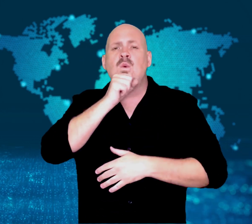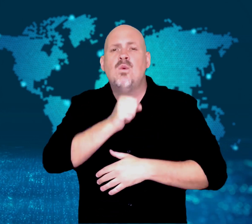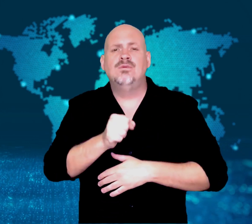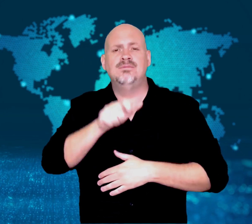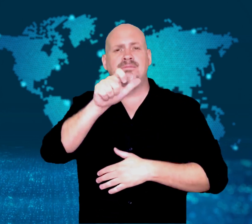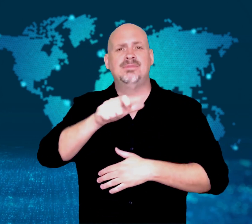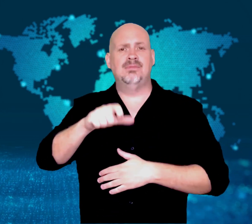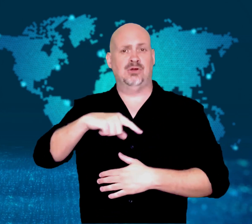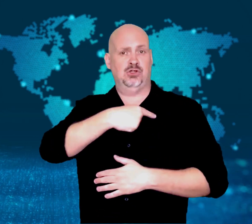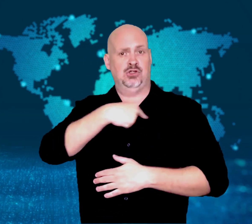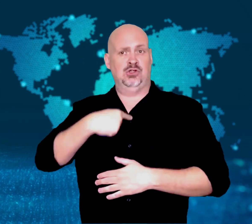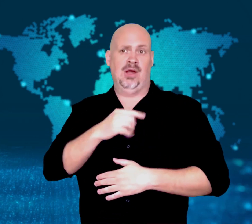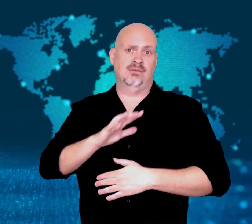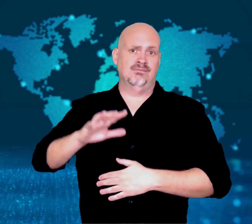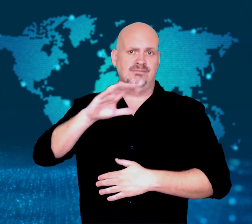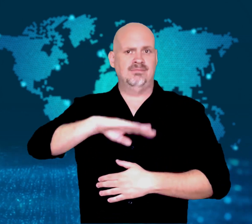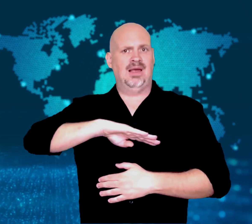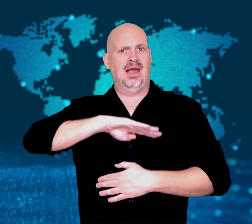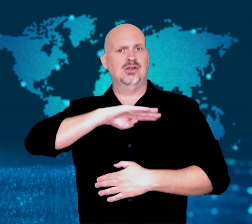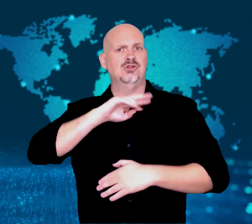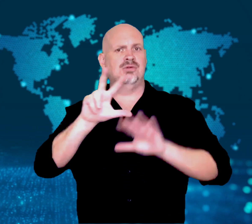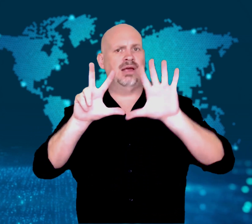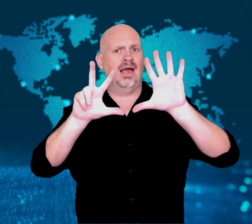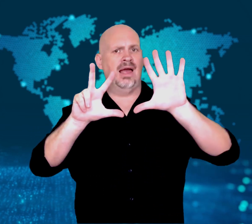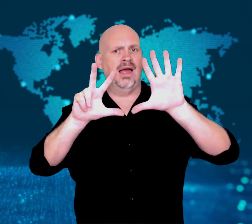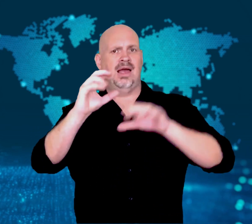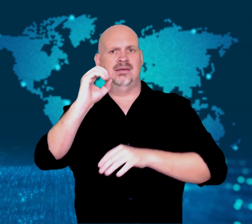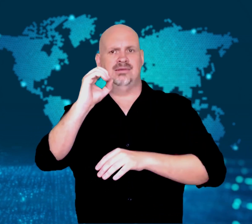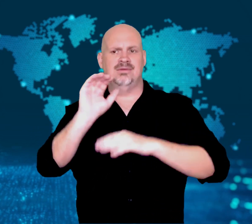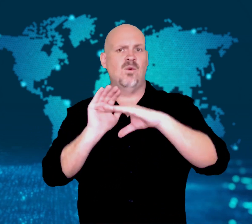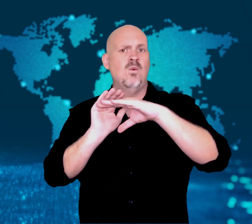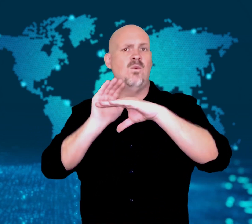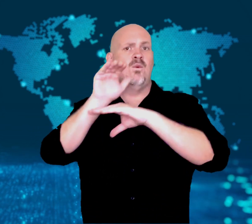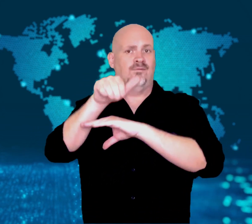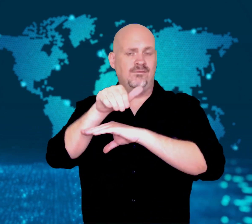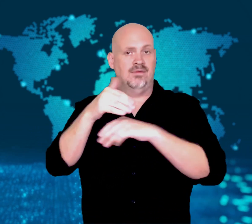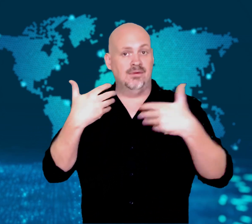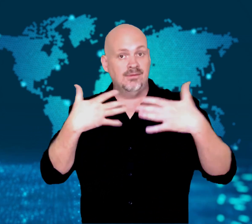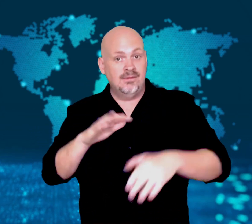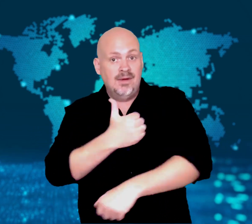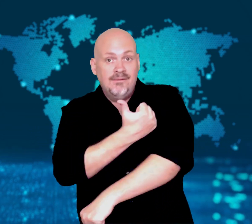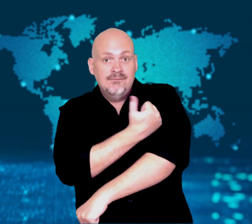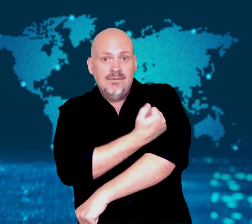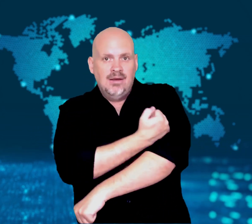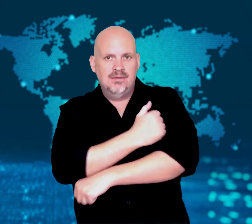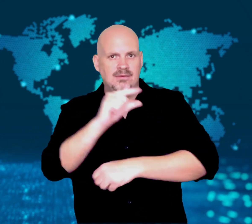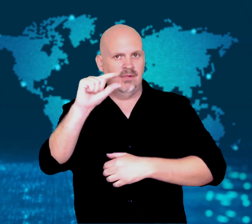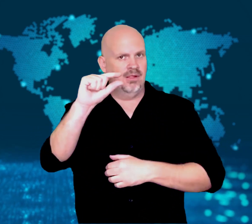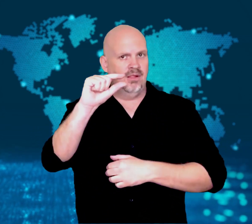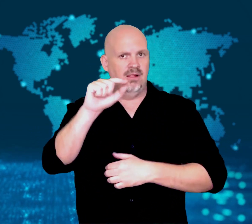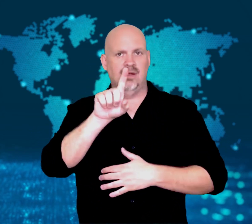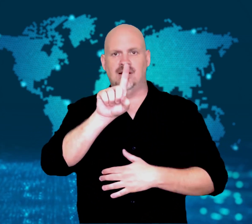with only 15% of those over 80 being fully vaccinated.